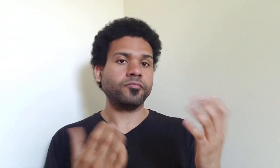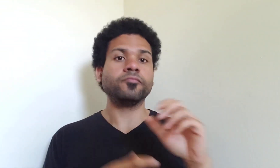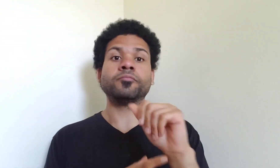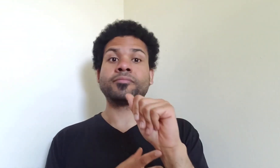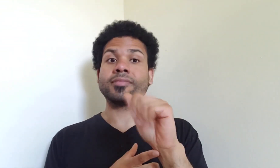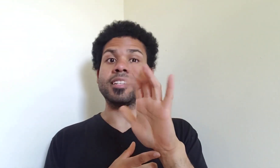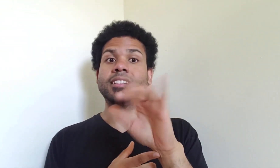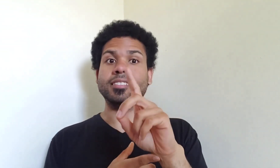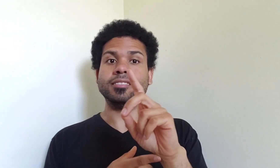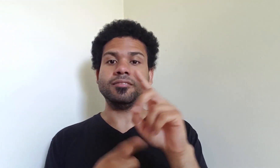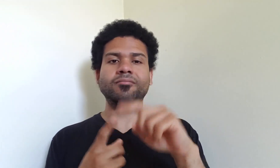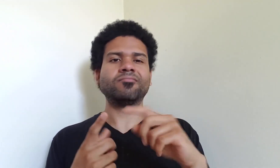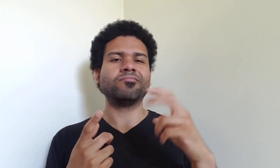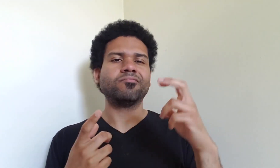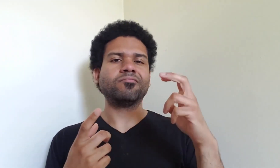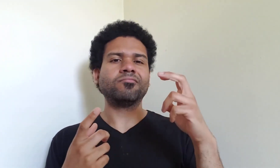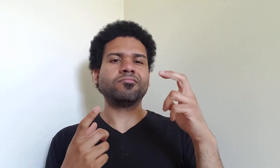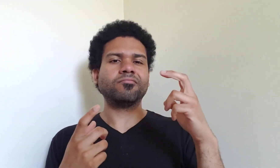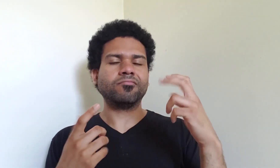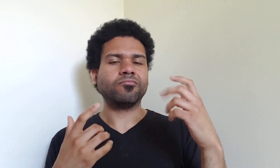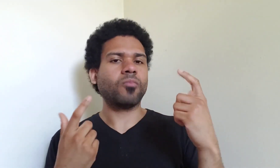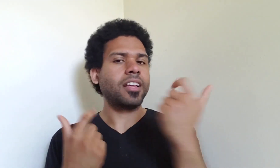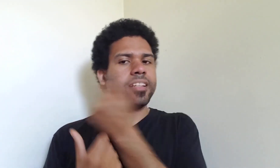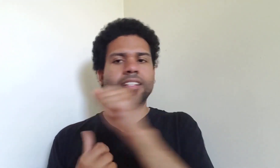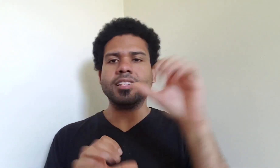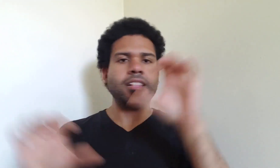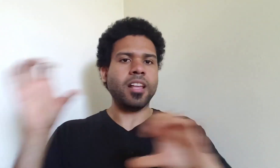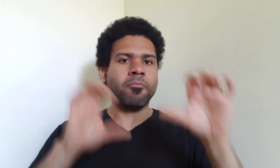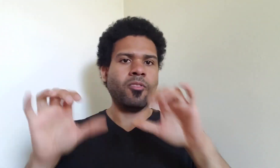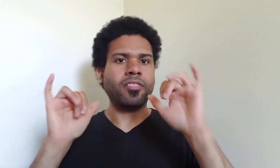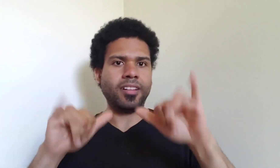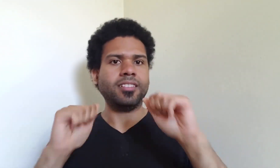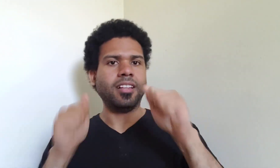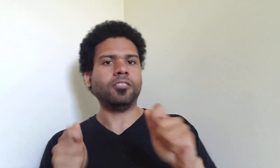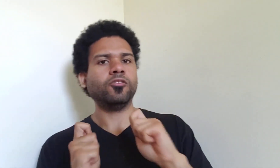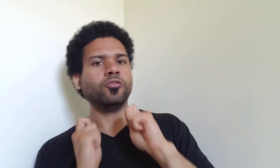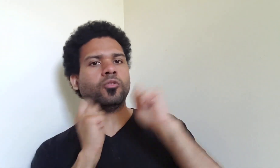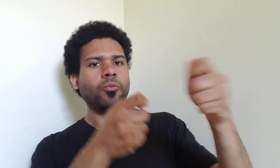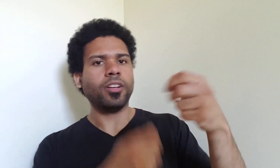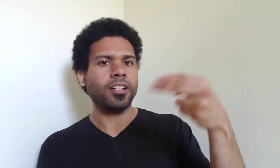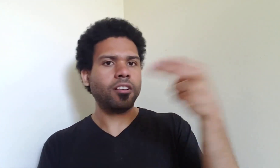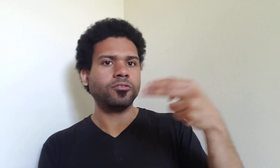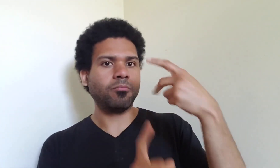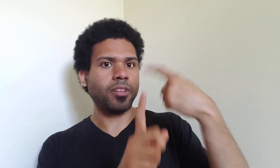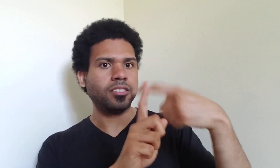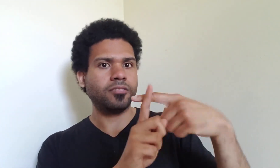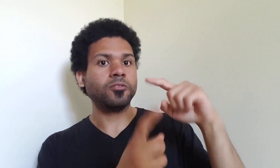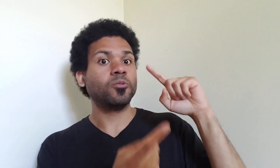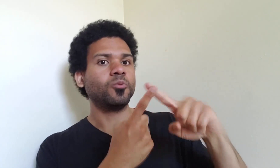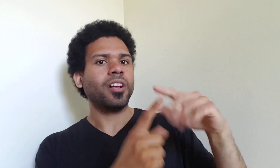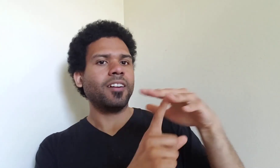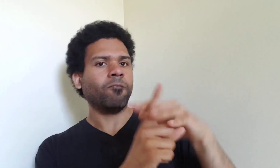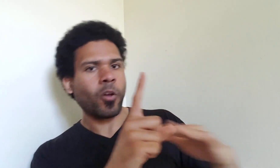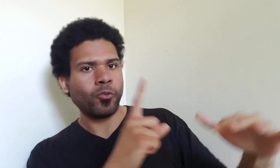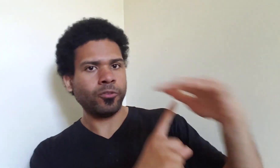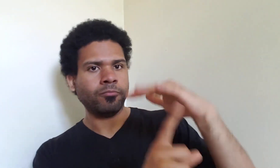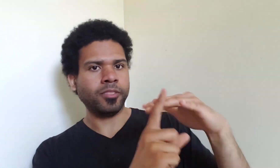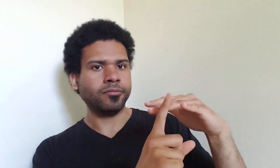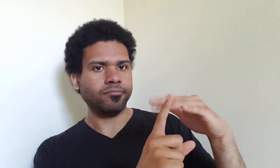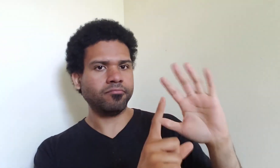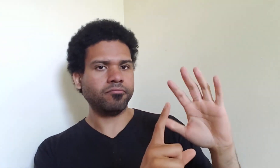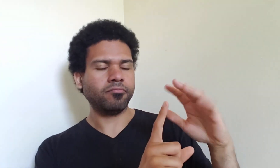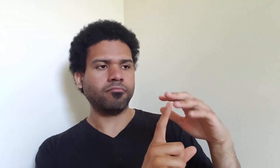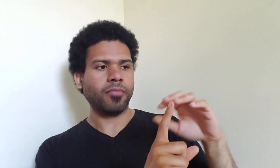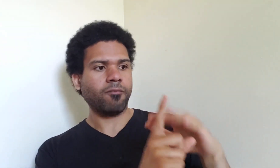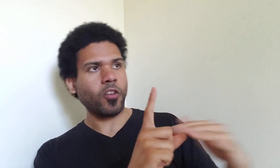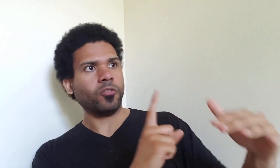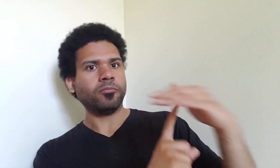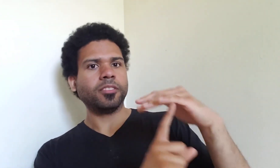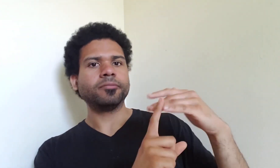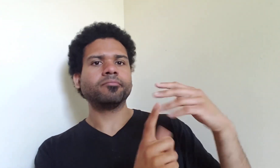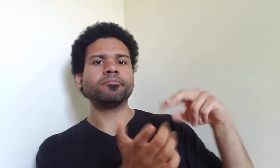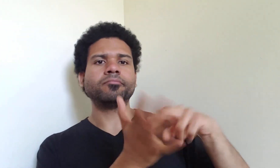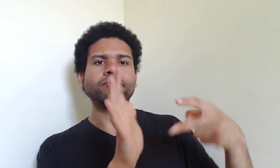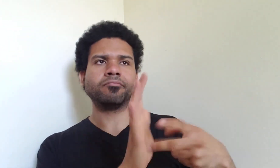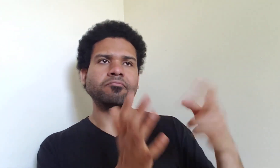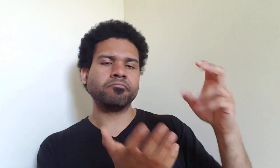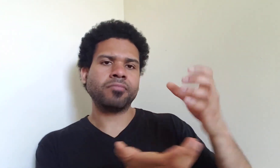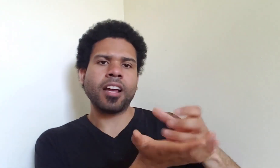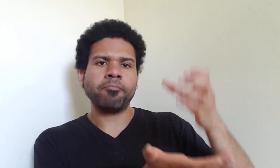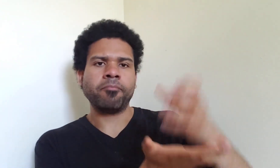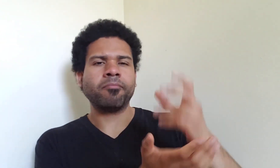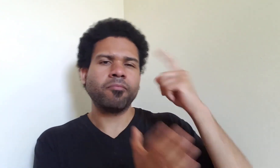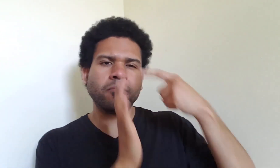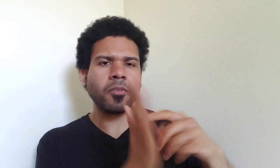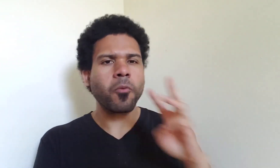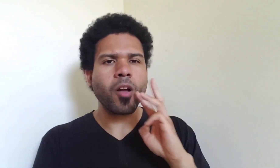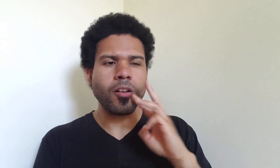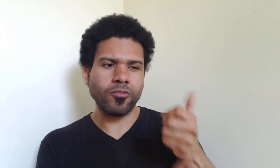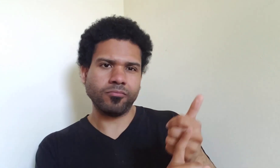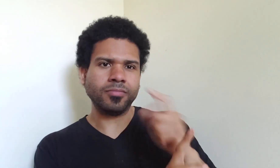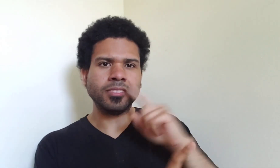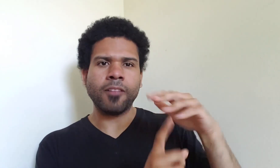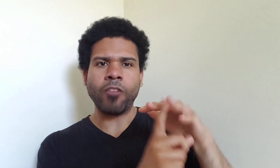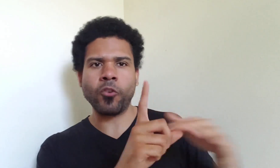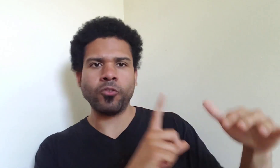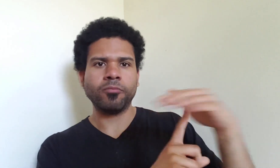Acid is any chemical compound that donates hydrogen protons to an environment (for example, water in a cup).